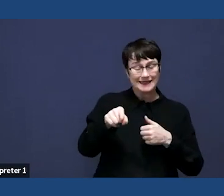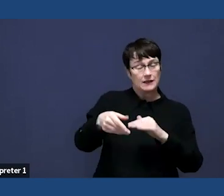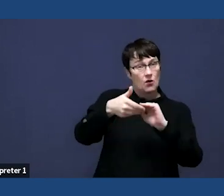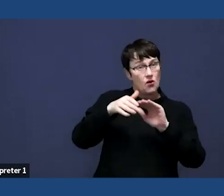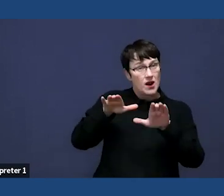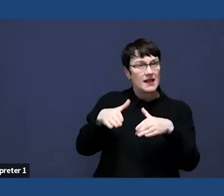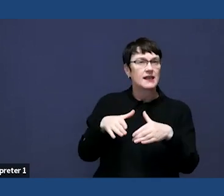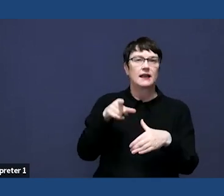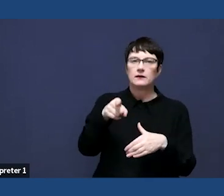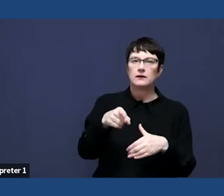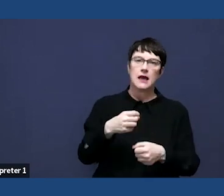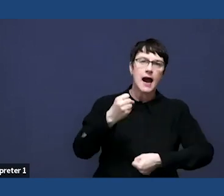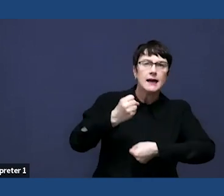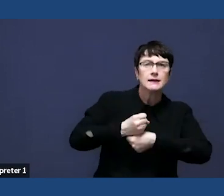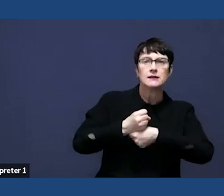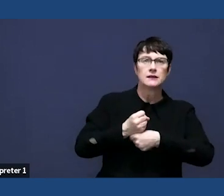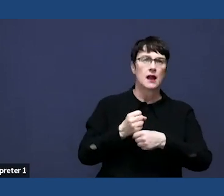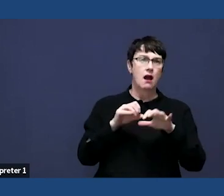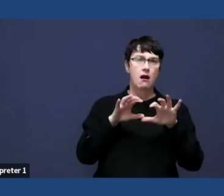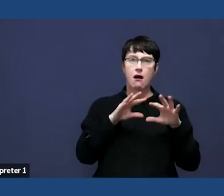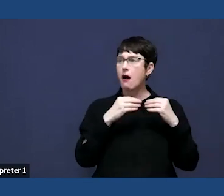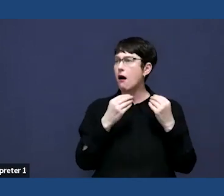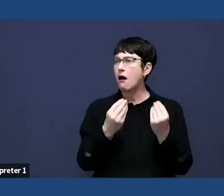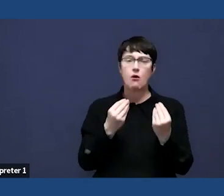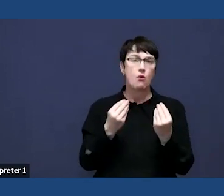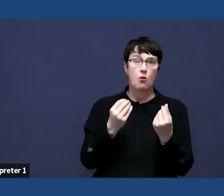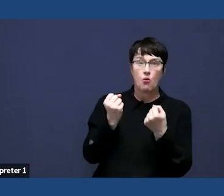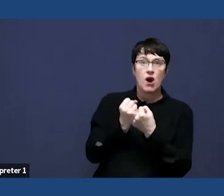who happen to be ageing -- the ageing population.